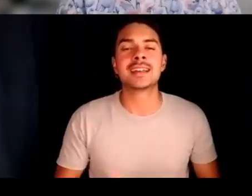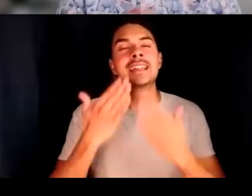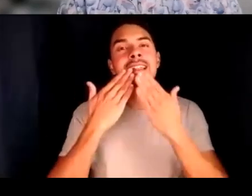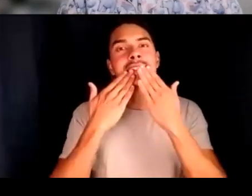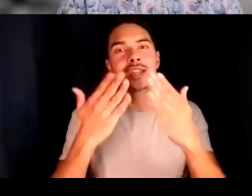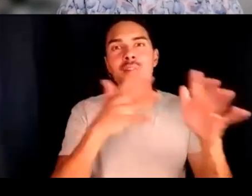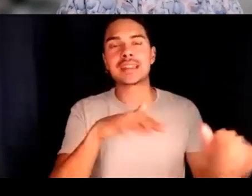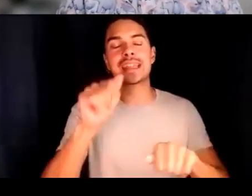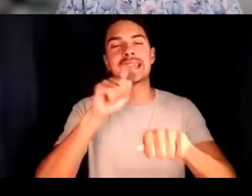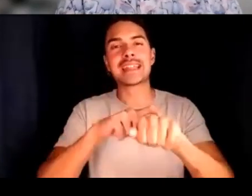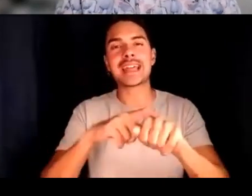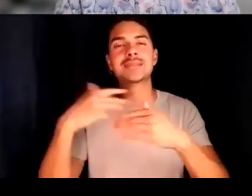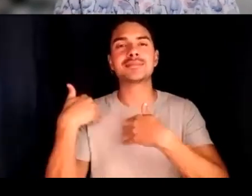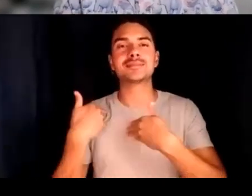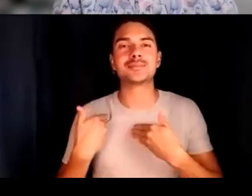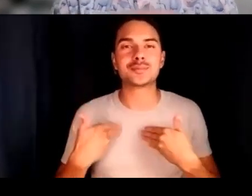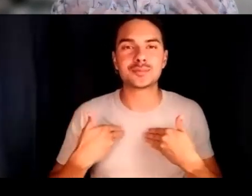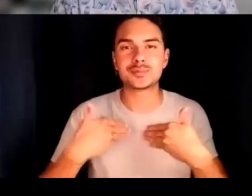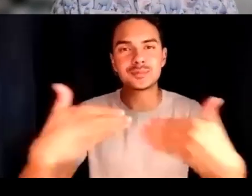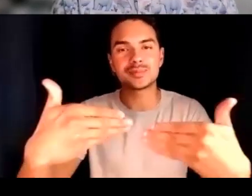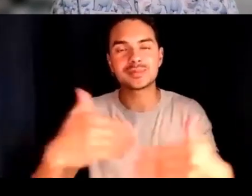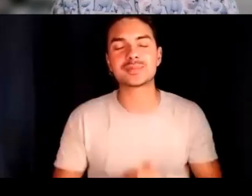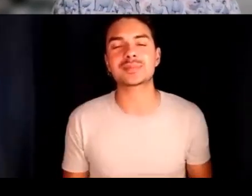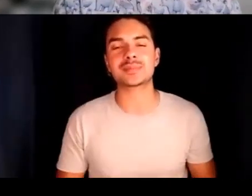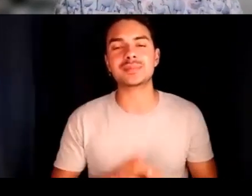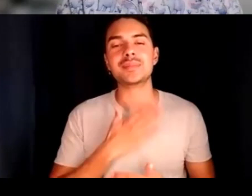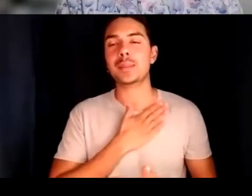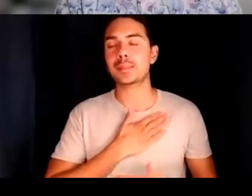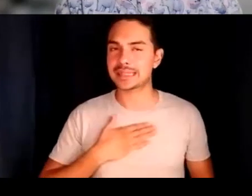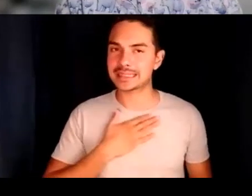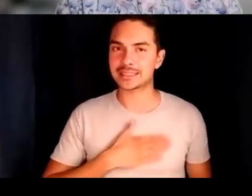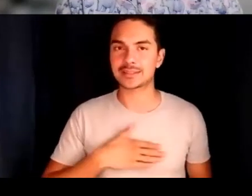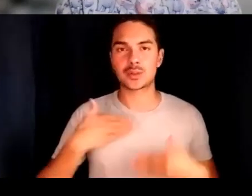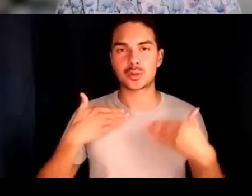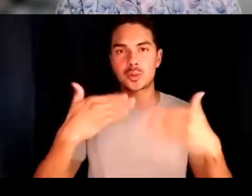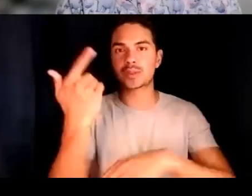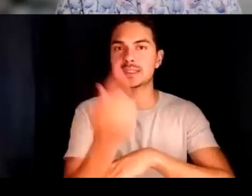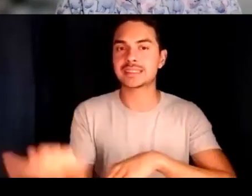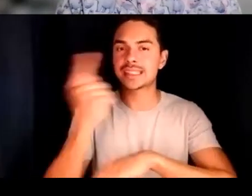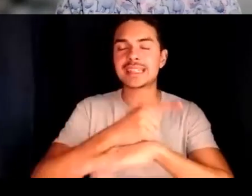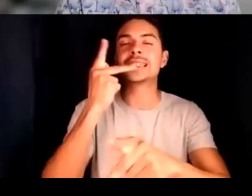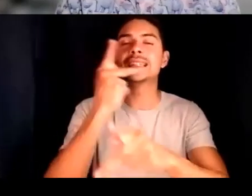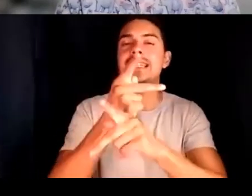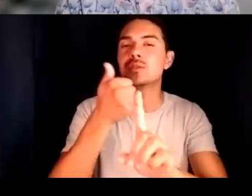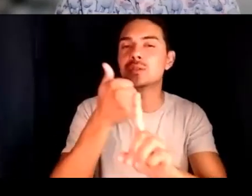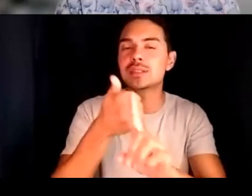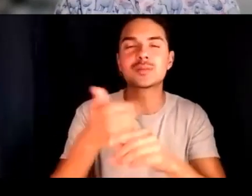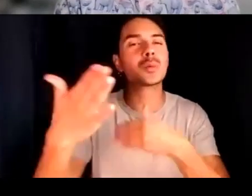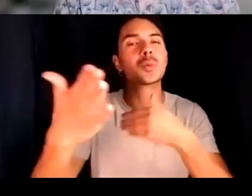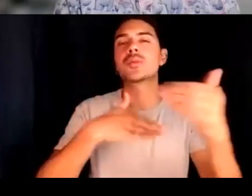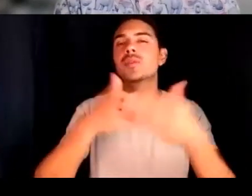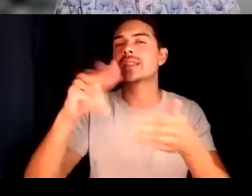and to learn together. Please, throughout the training, take care of yourself in whatever way that means for you.